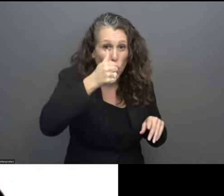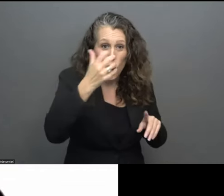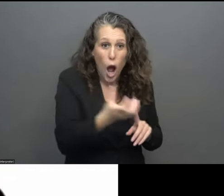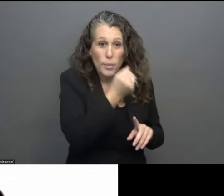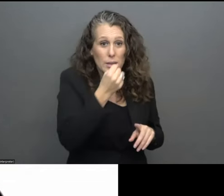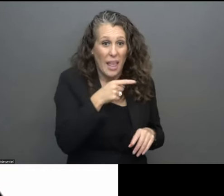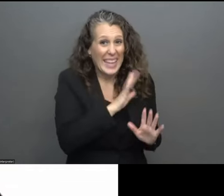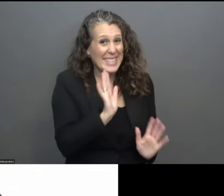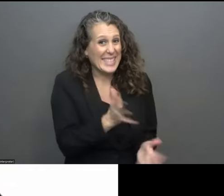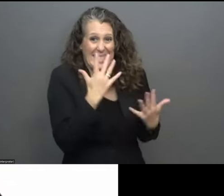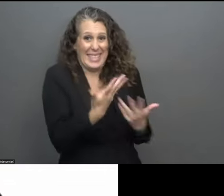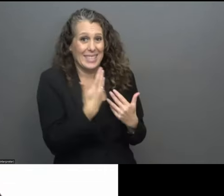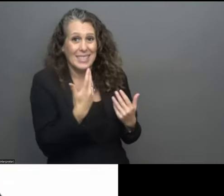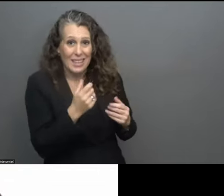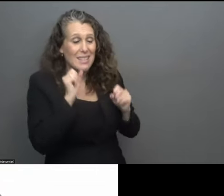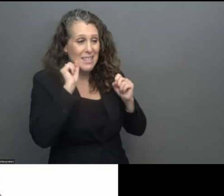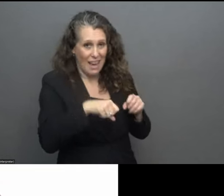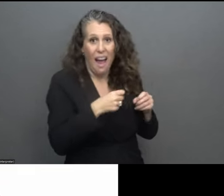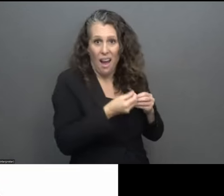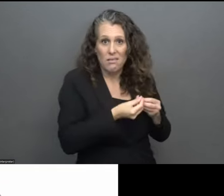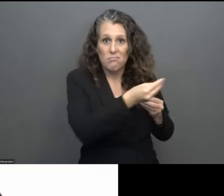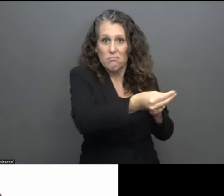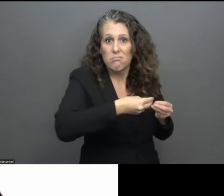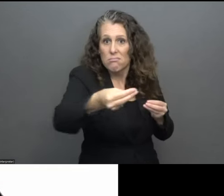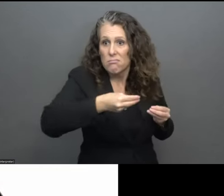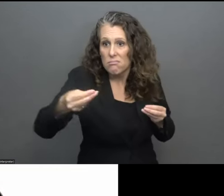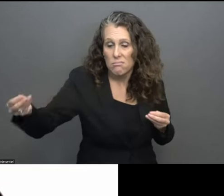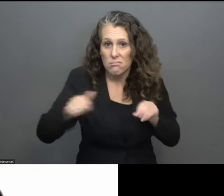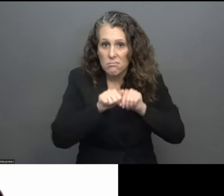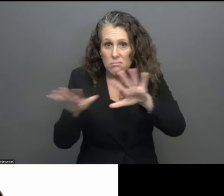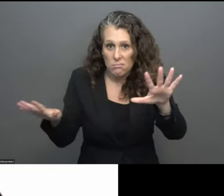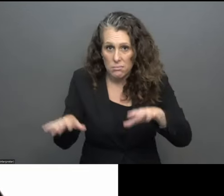us to extend our reach. and, but ultimately when we talk about across Africa.